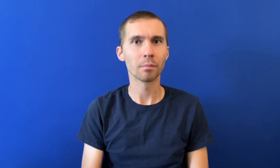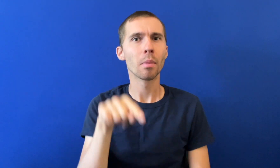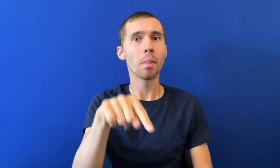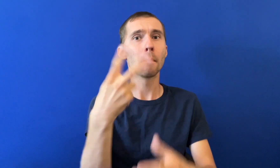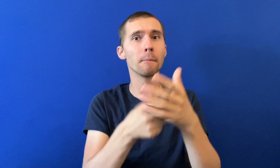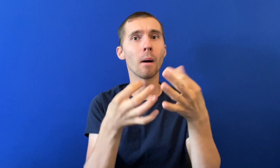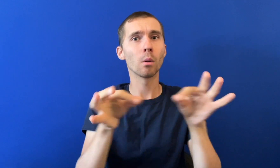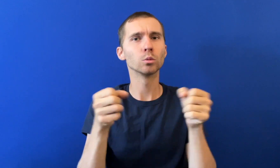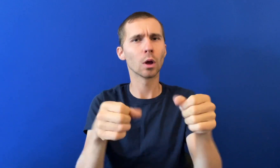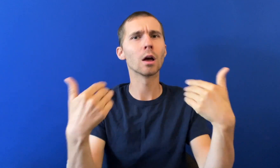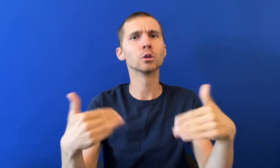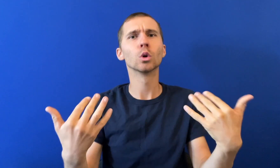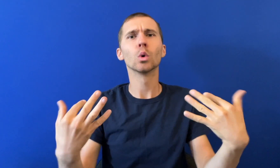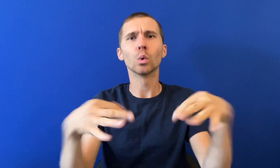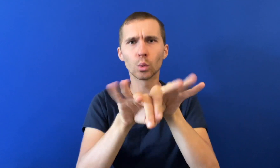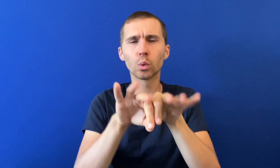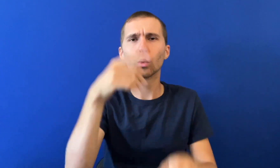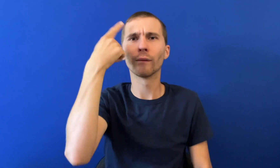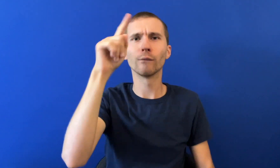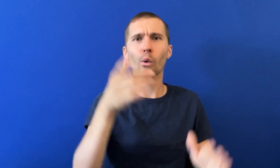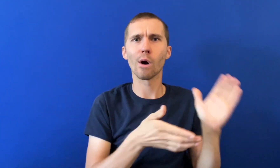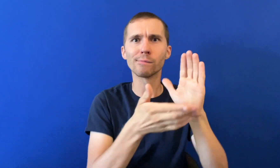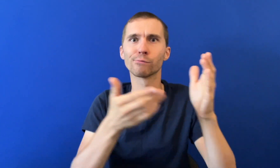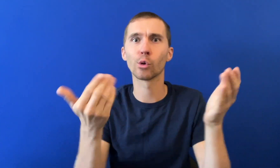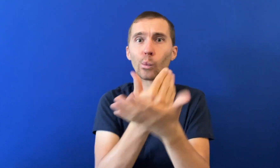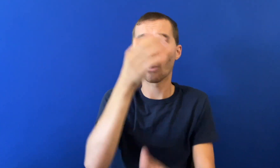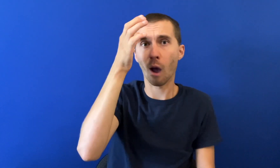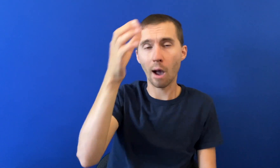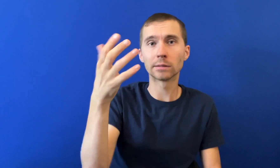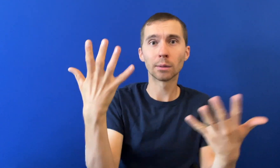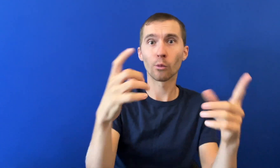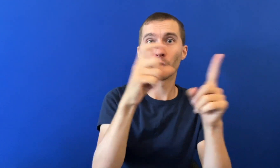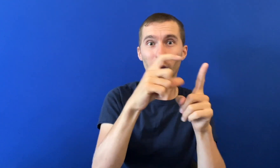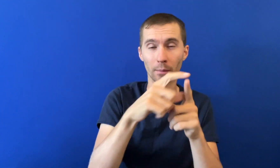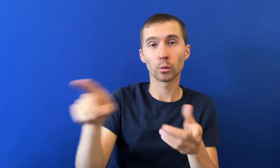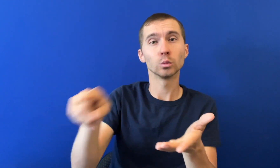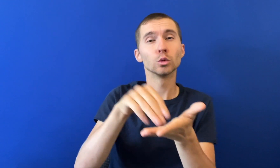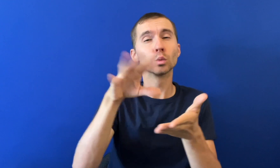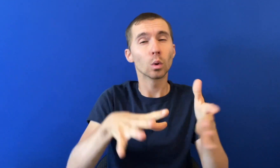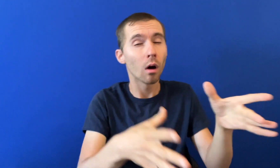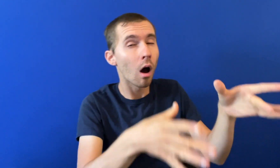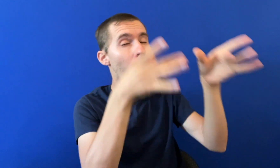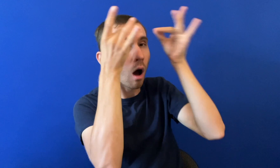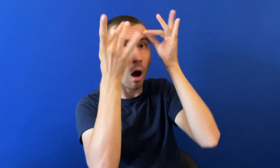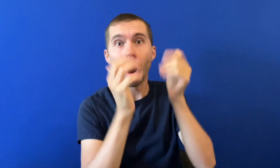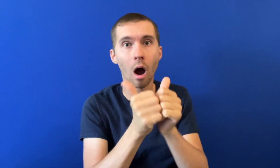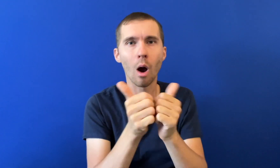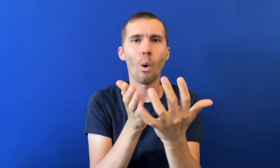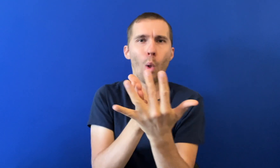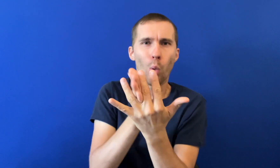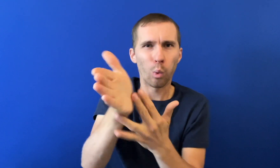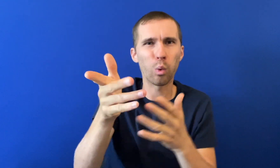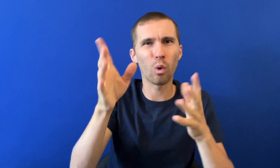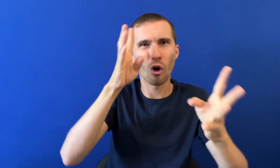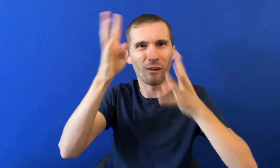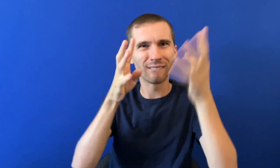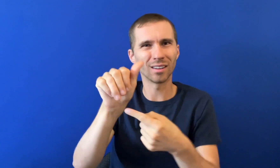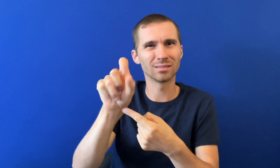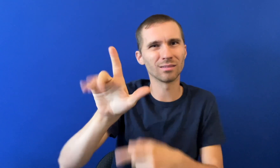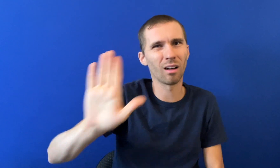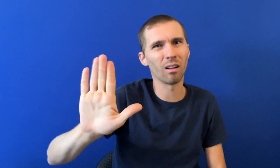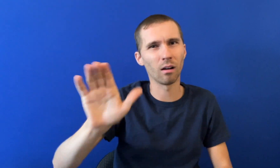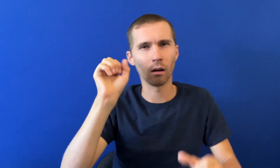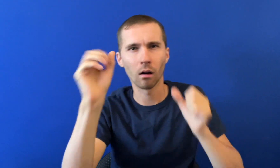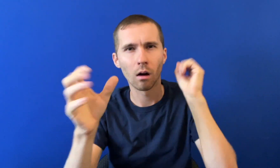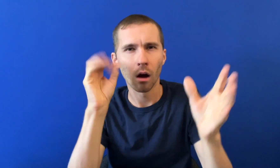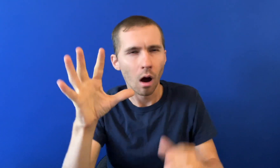Language play is an important bilingual strategy for introducing new vocabulary in a way that improves students' retention of information by exploiting creativity in ASL.